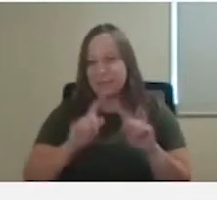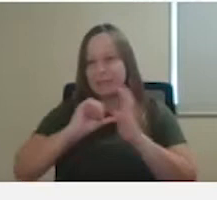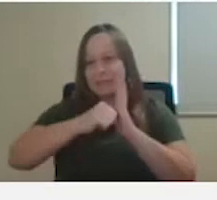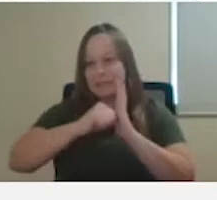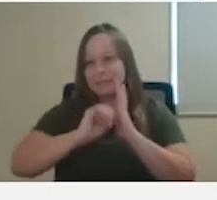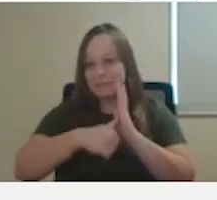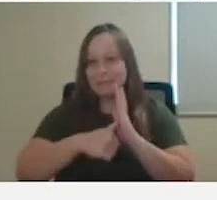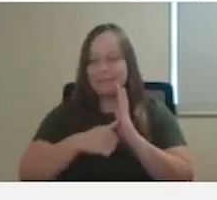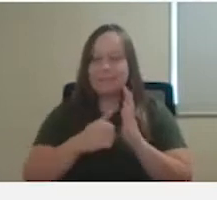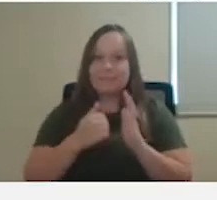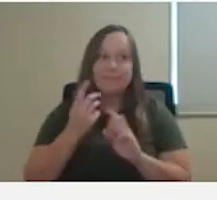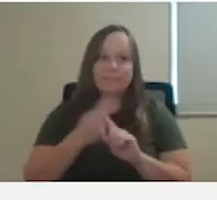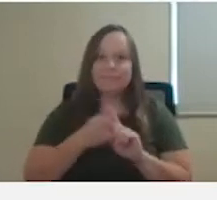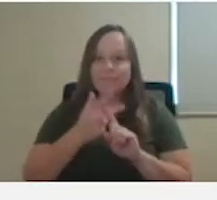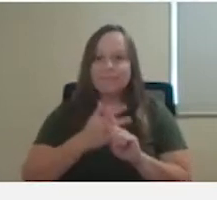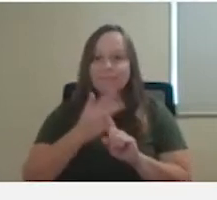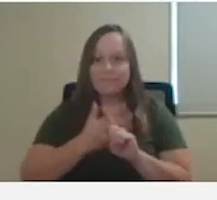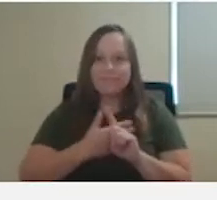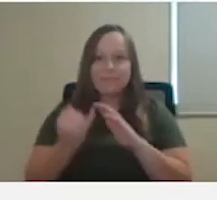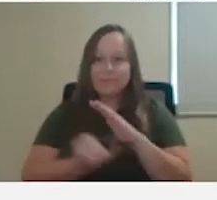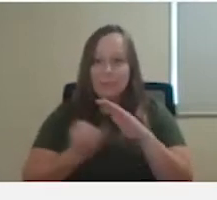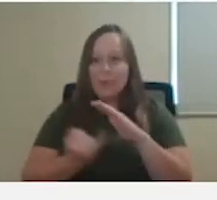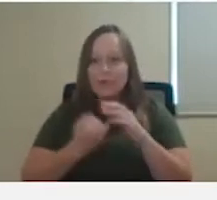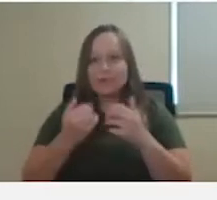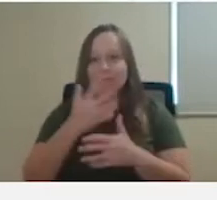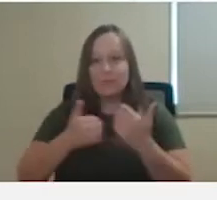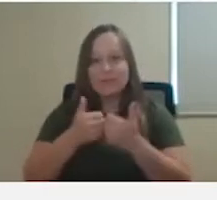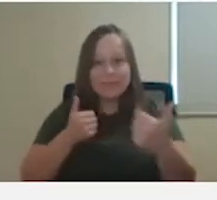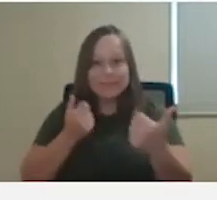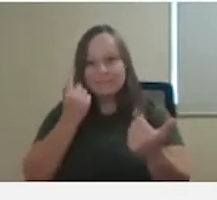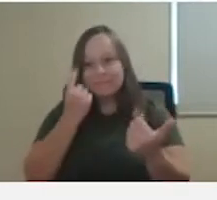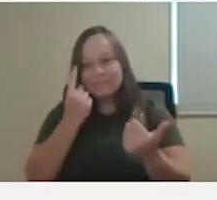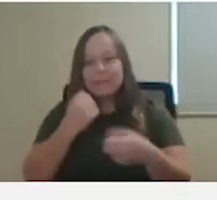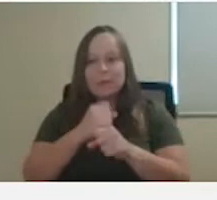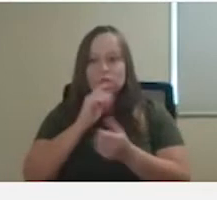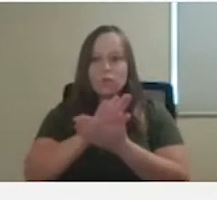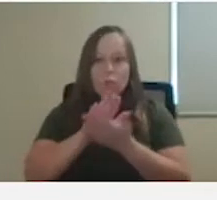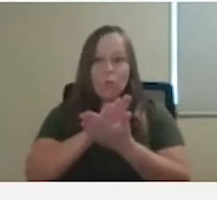into quarantine and social distancing. Be sure to wash your hands before going